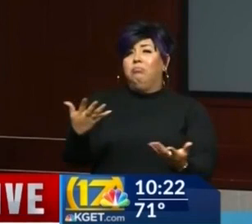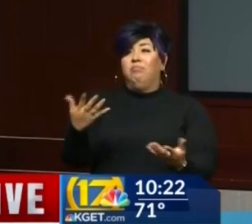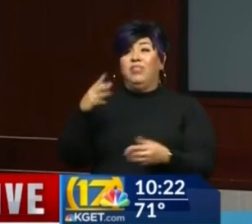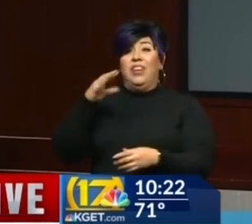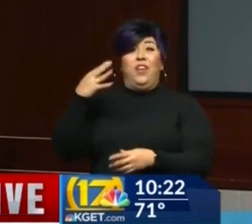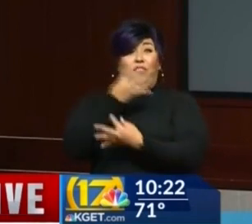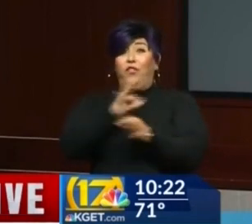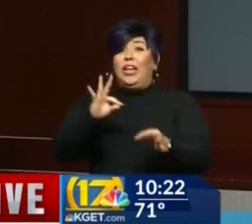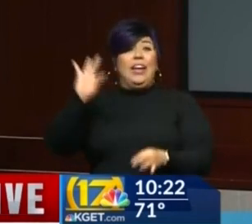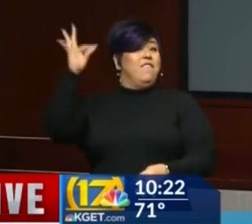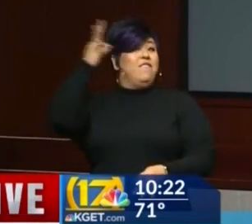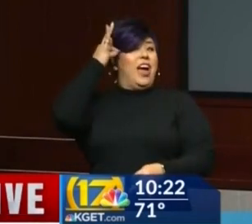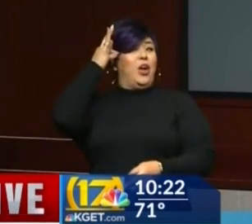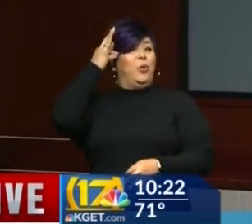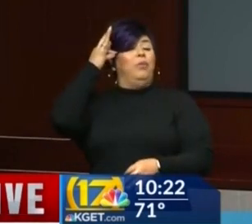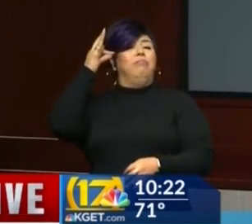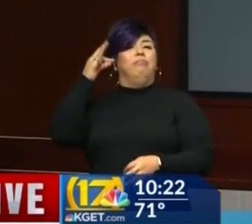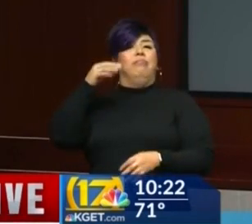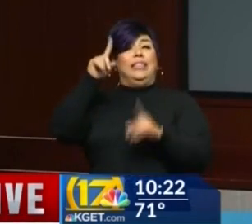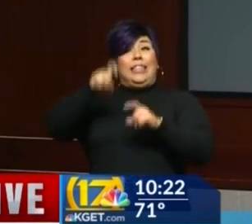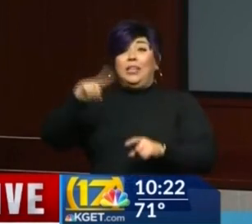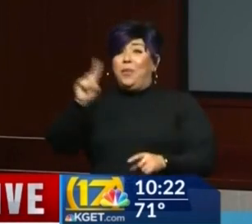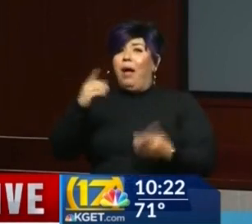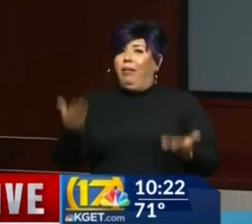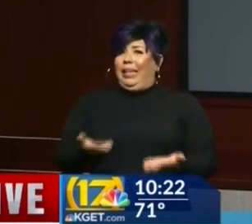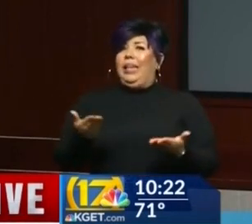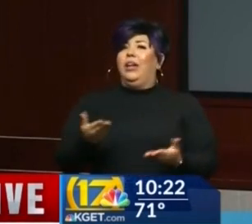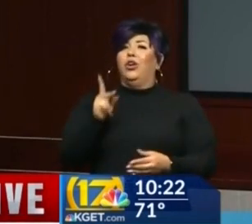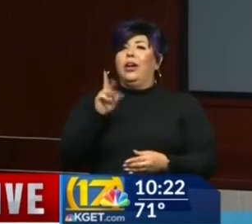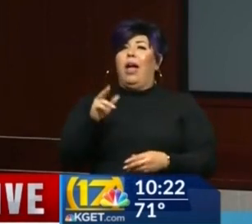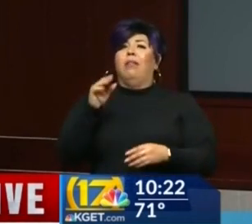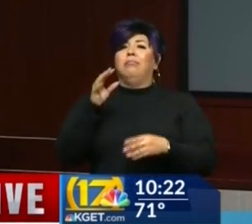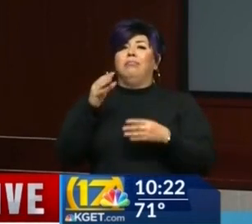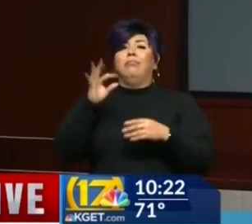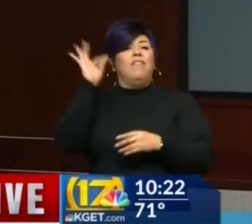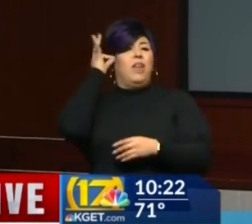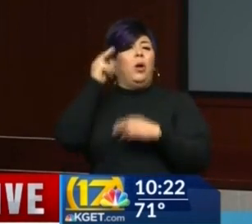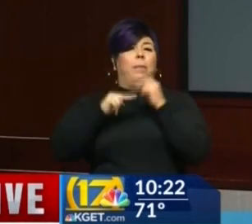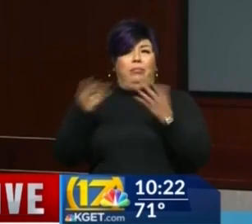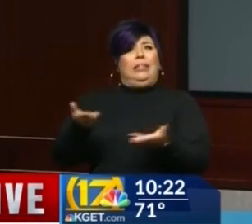OTHERS TO GET TESTED. FOR THOSE OF YOU WHO ARE INTERESTED THAT'S WHY WE WRITE